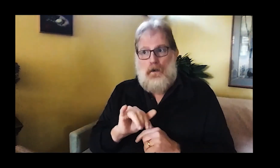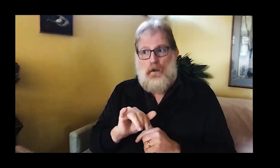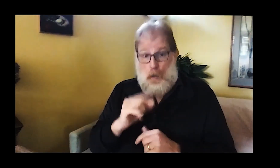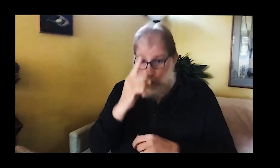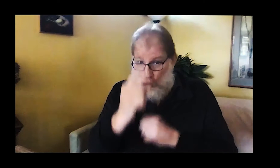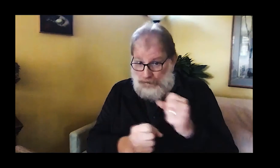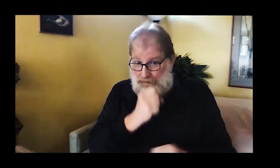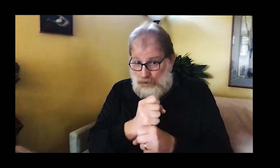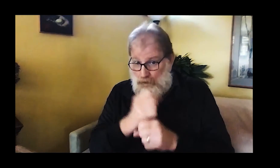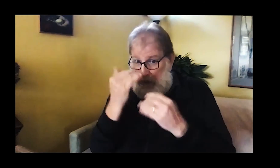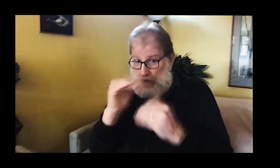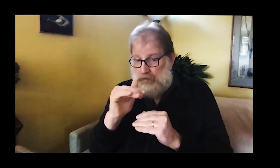If he'd only gone to school for a year,